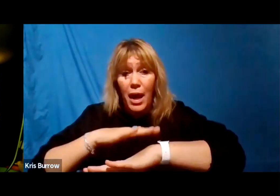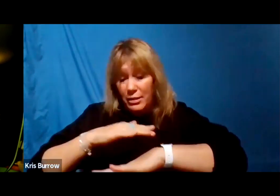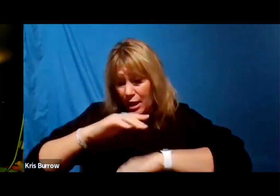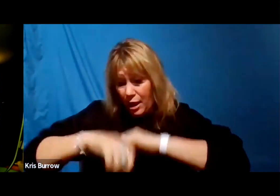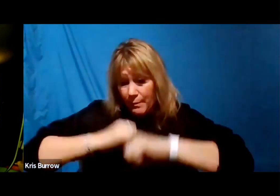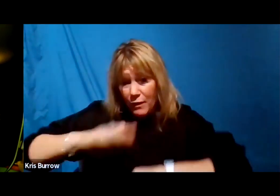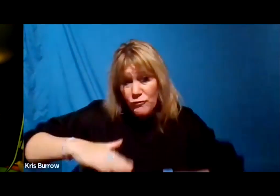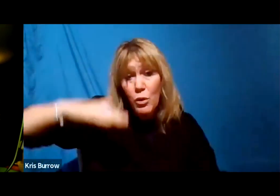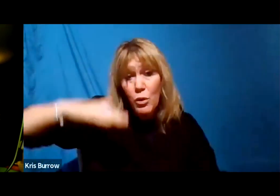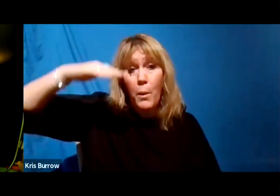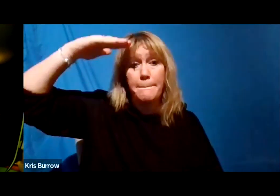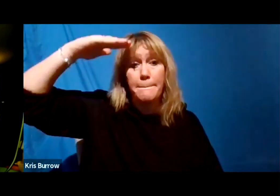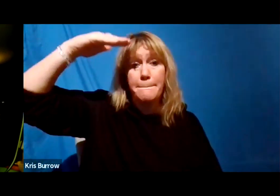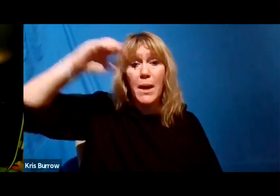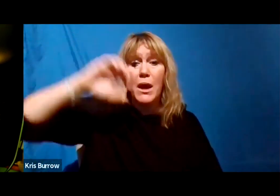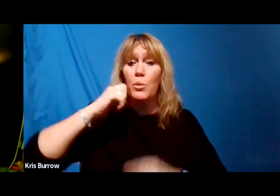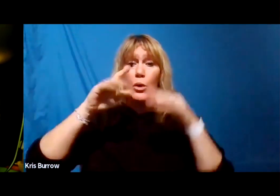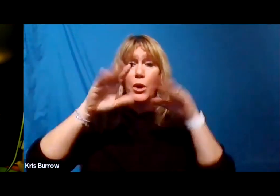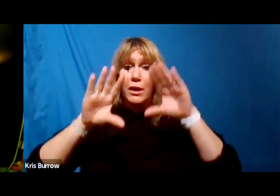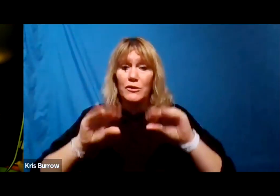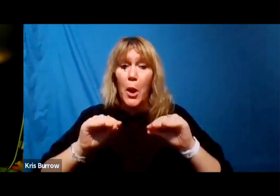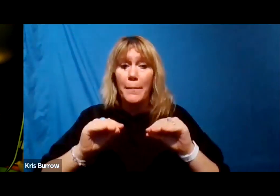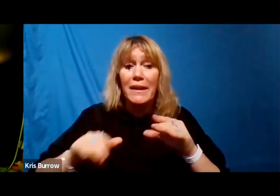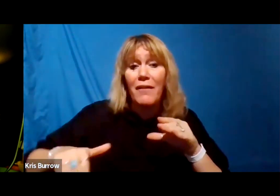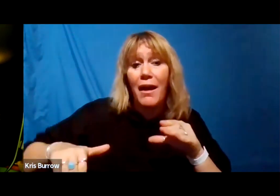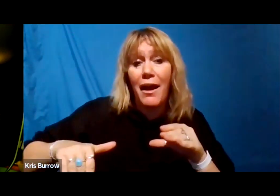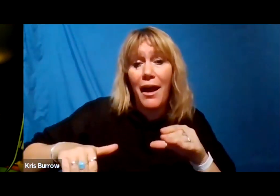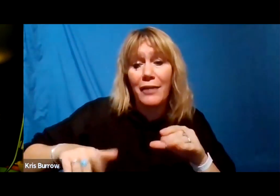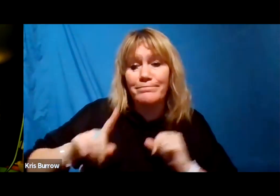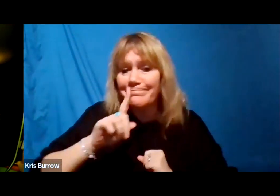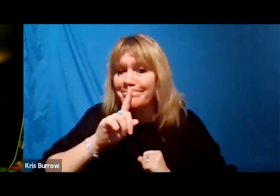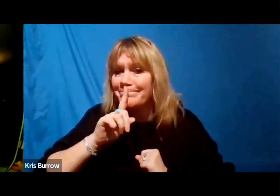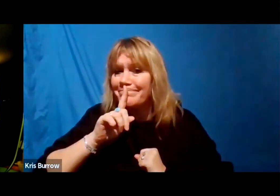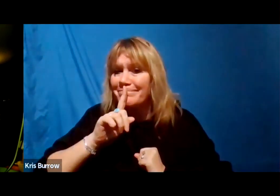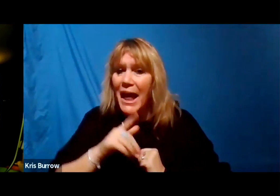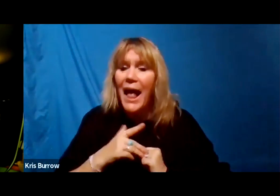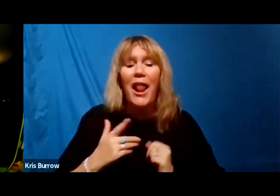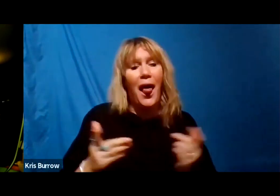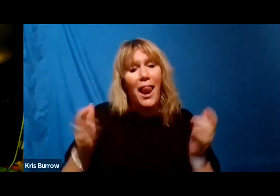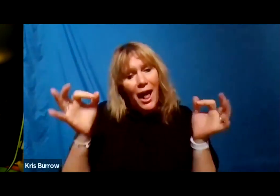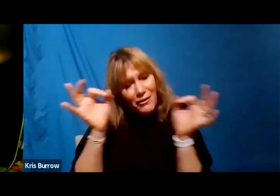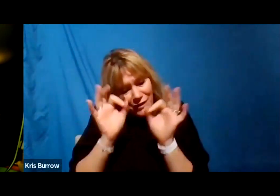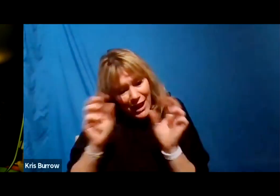called Kingdom for a Meaning from my